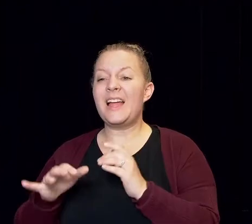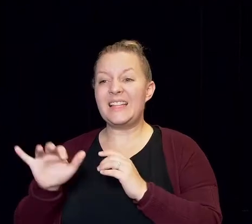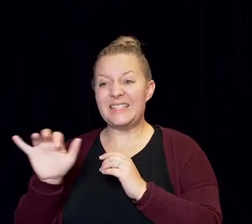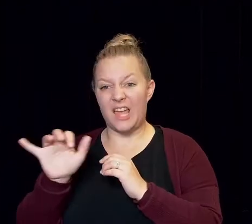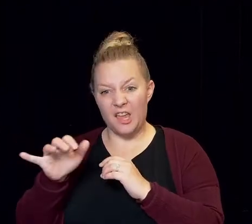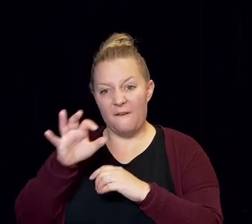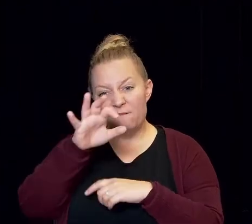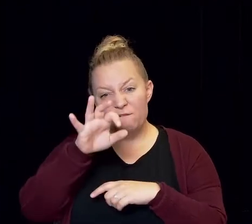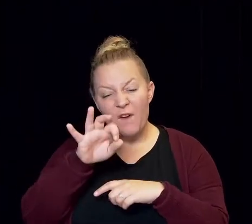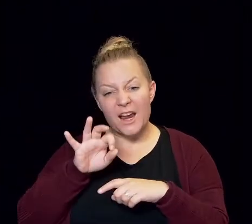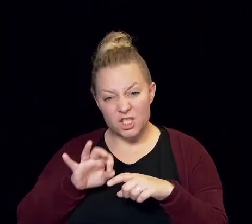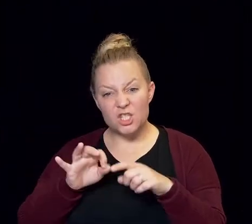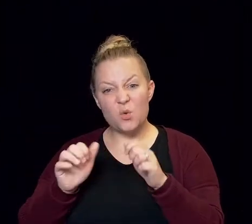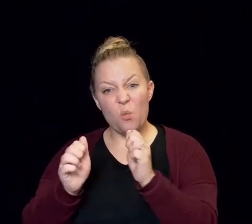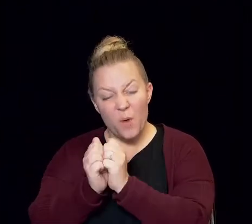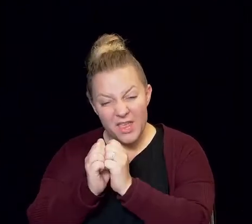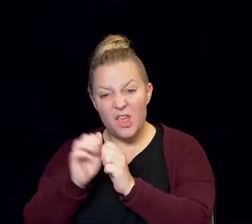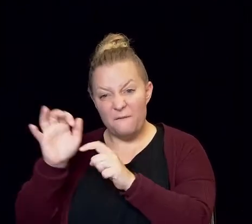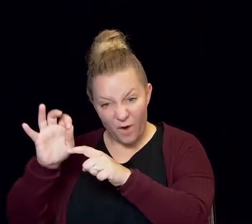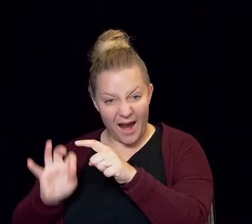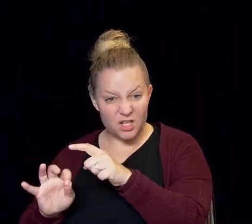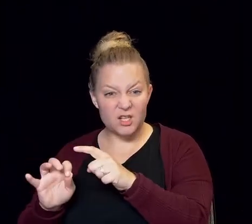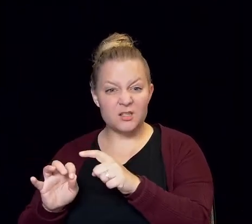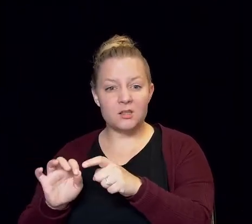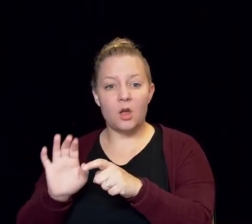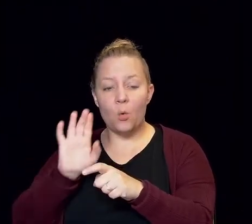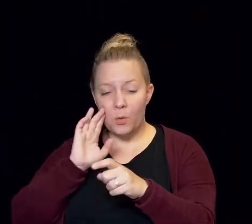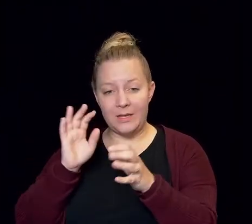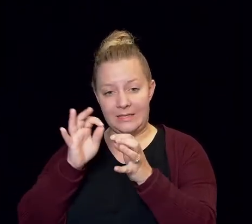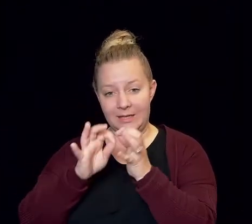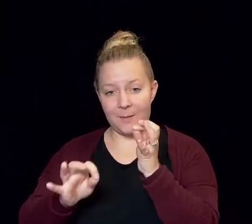to simplify them when we know we have left with only whole numbers. That's all we want left. We do